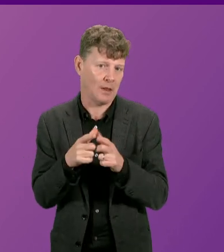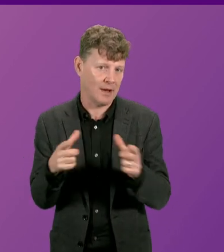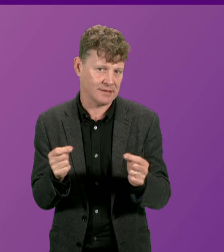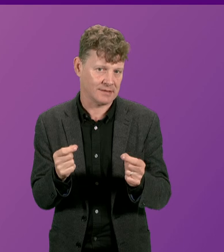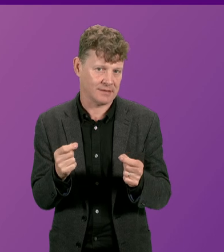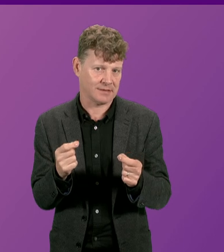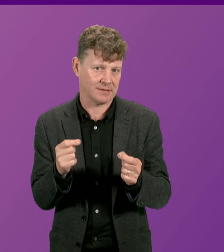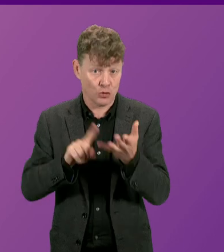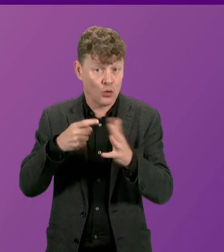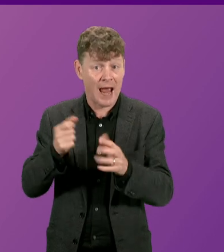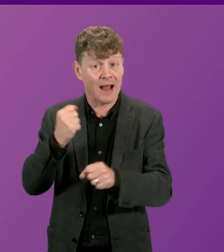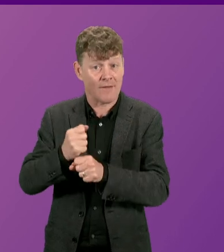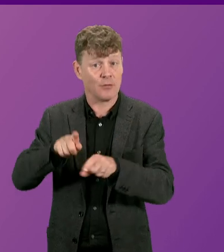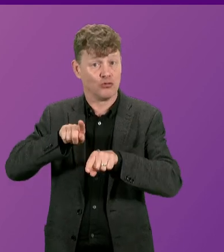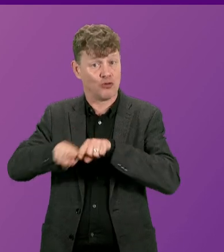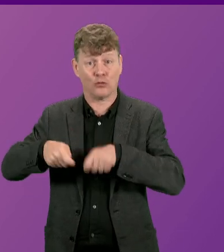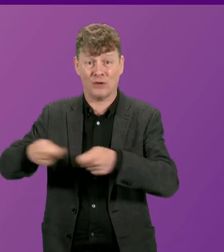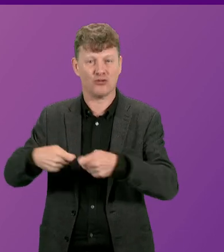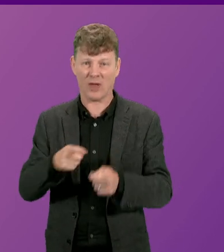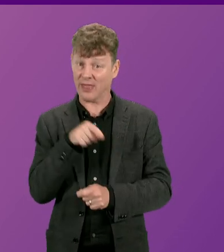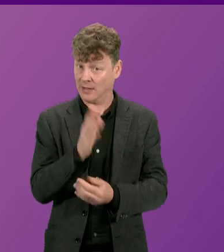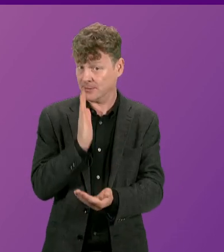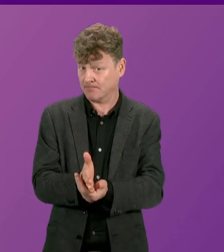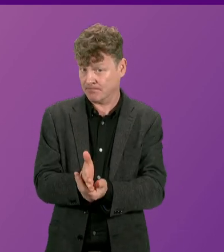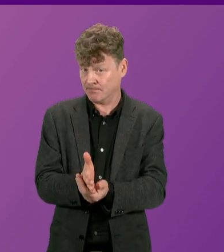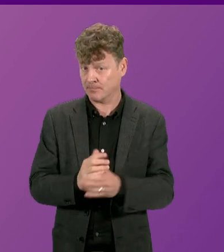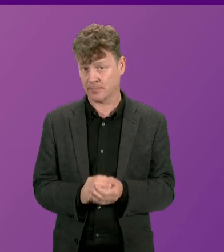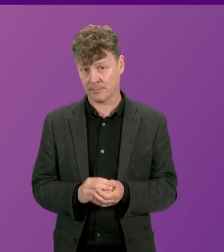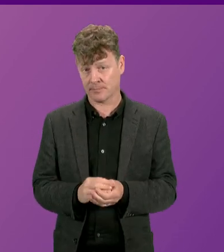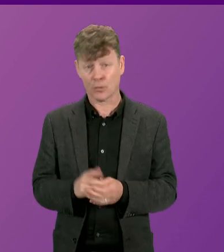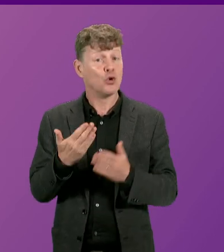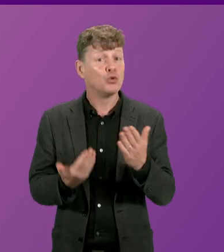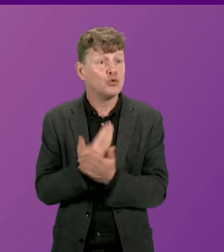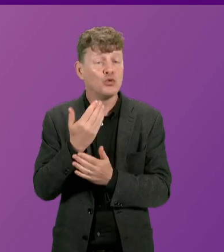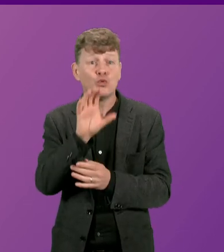by the United Kingdom Government—that is the case. Whenever a new development is proposed in